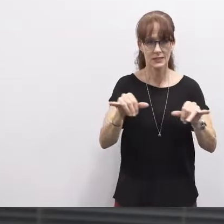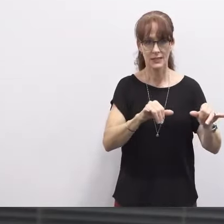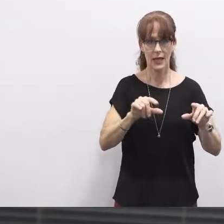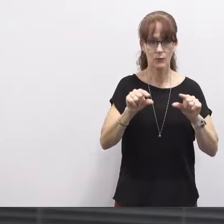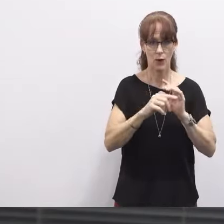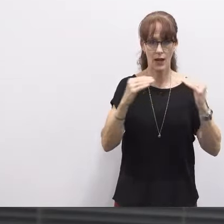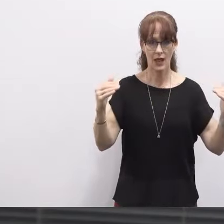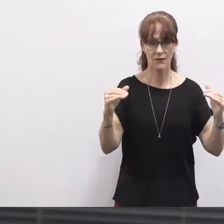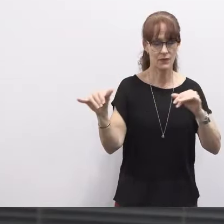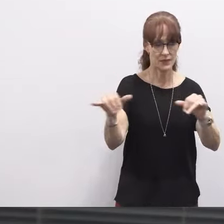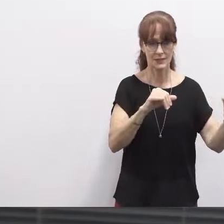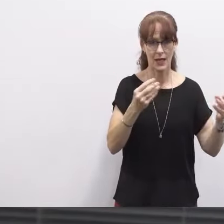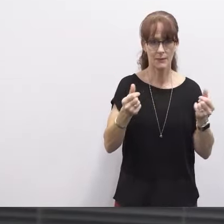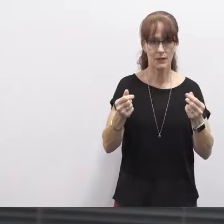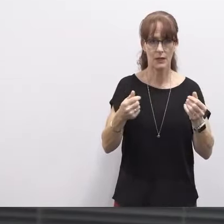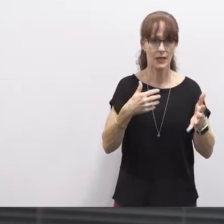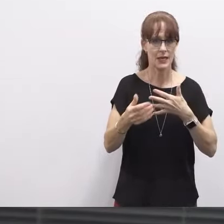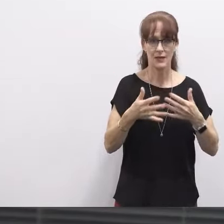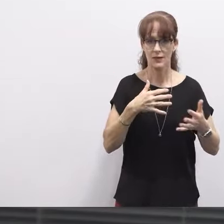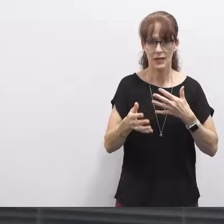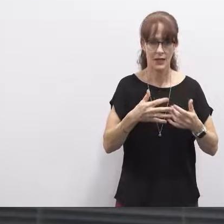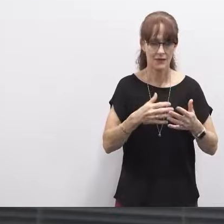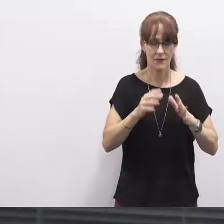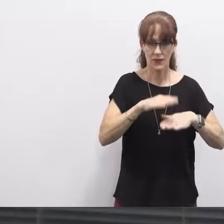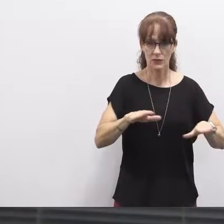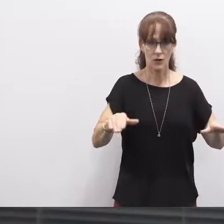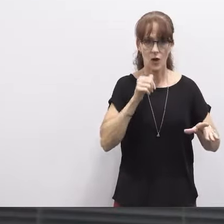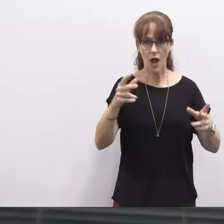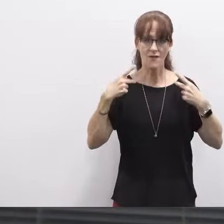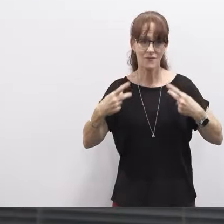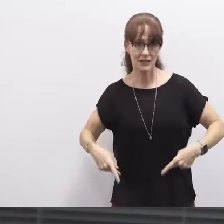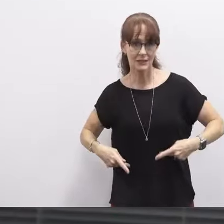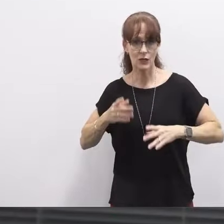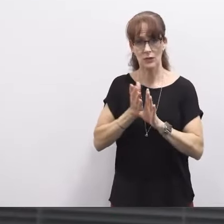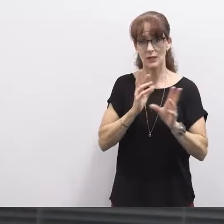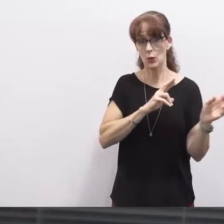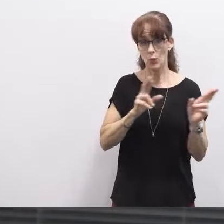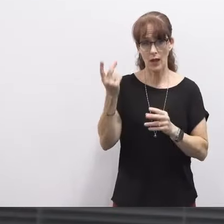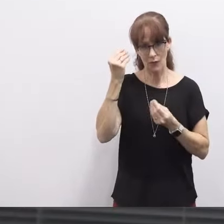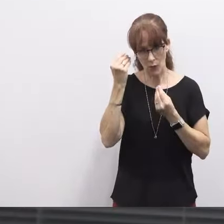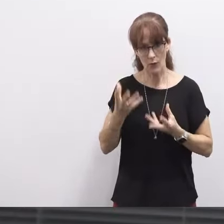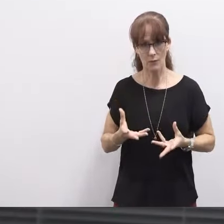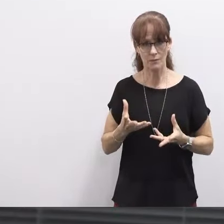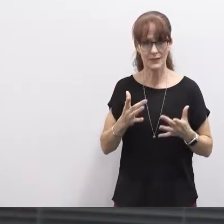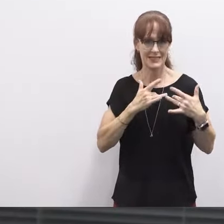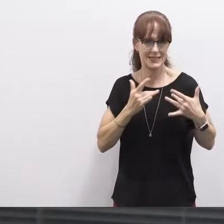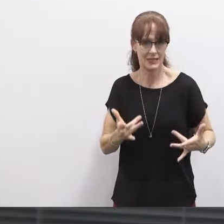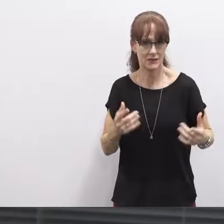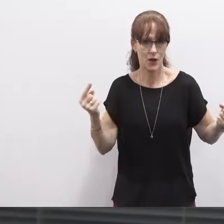even if some are not yet physically or psychologically ready for the material. This is sensitive and harmful.